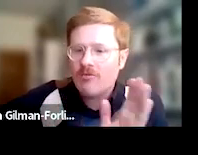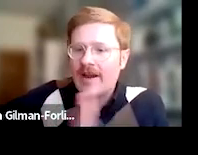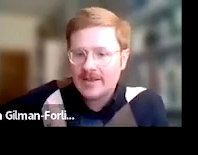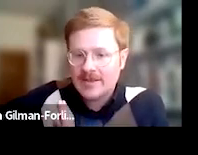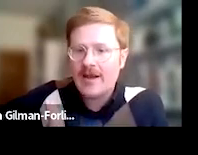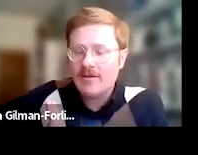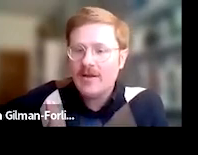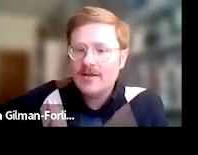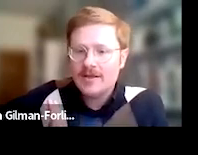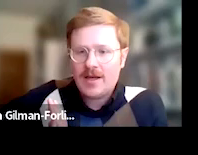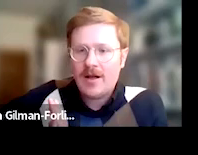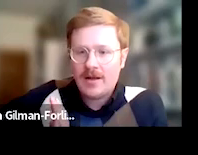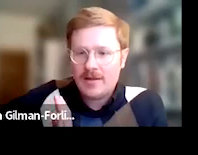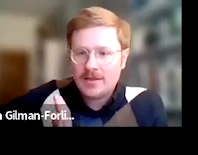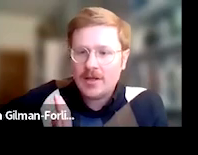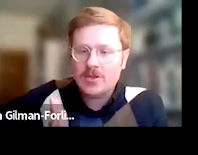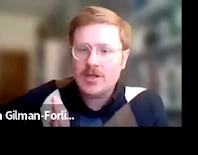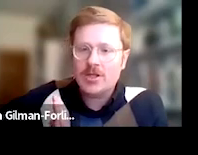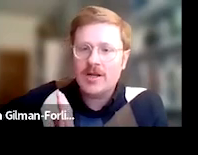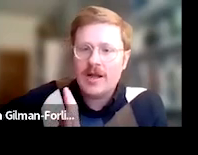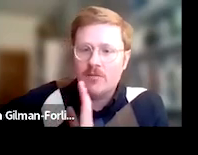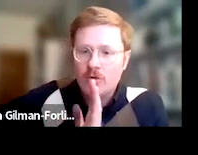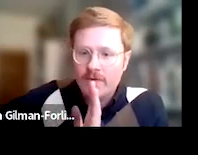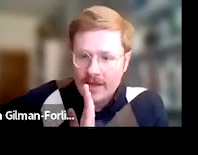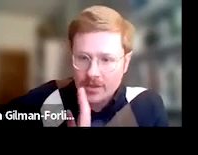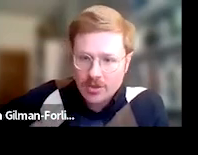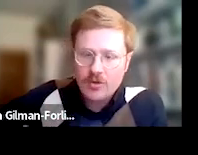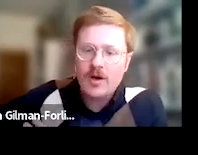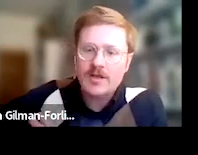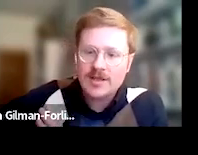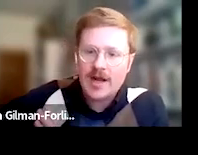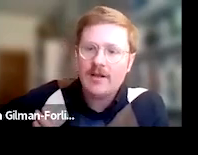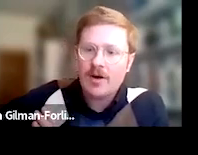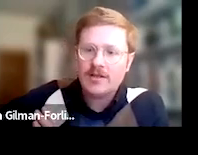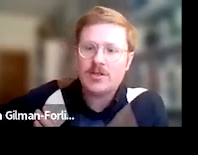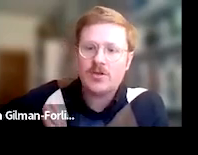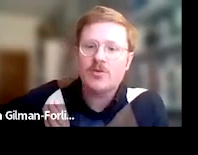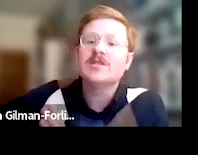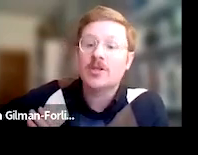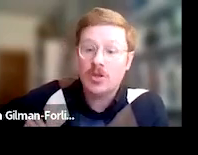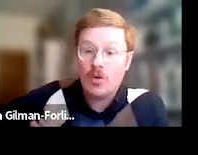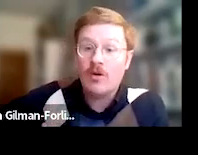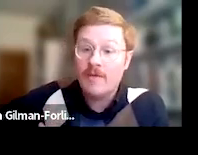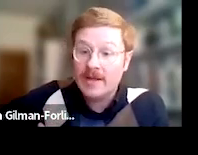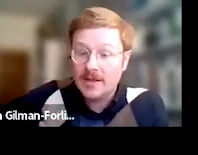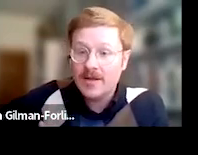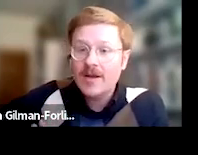to reconcile this contradiction and move into a style of architecture that was not so ornamented,